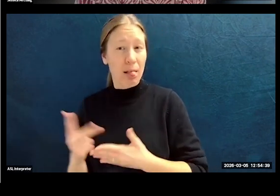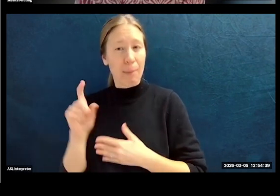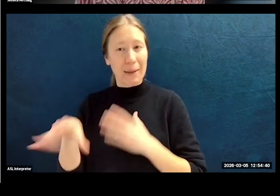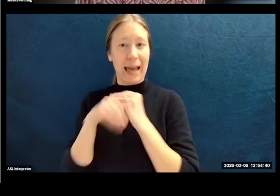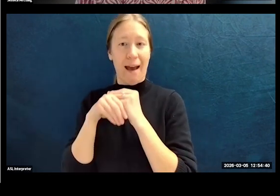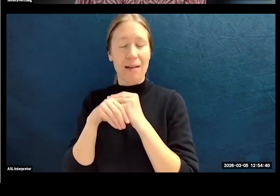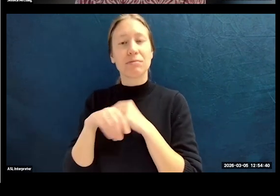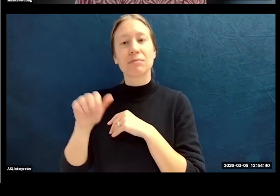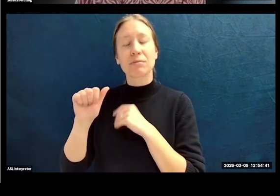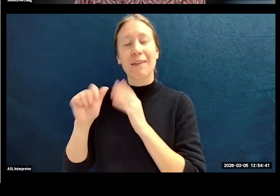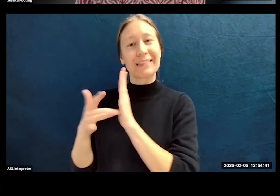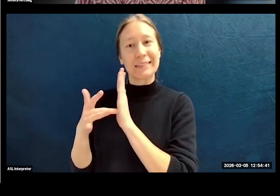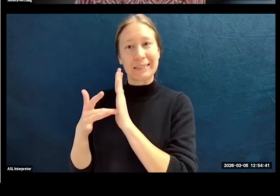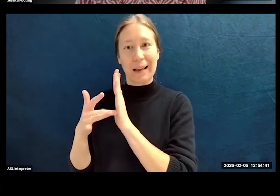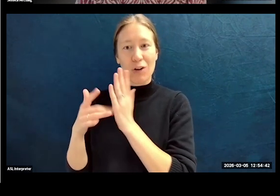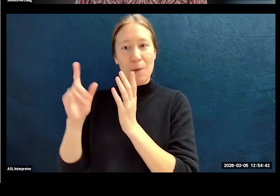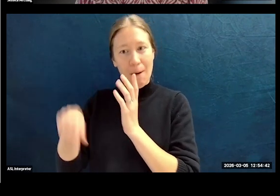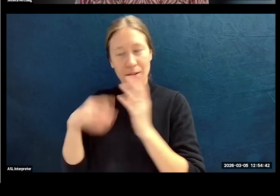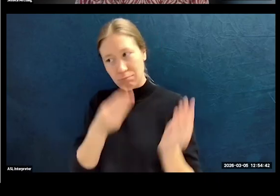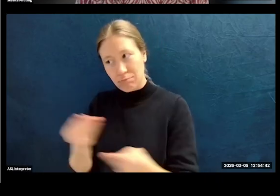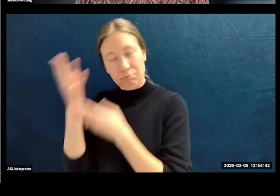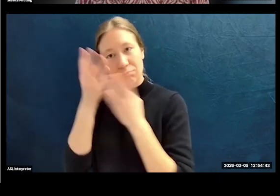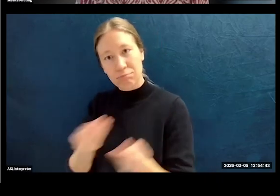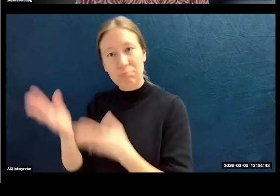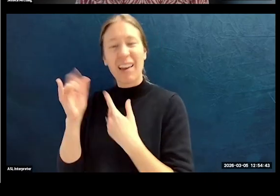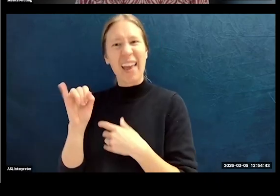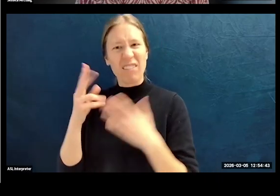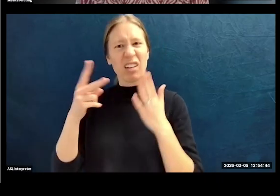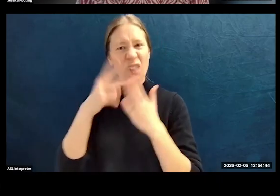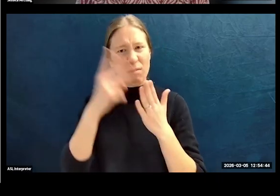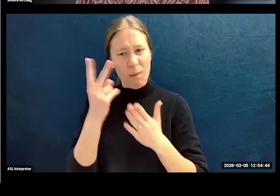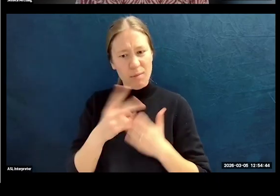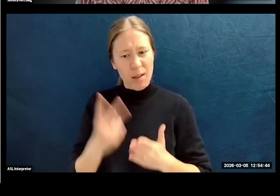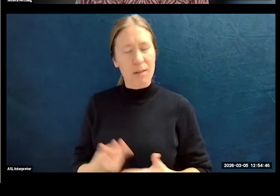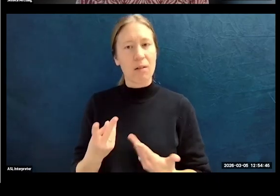that piece of information, and announce it to the user. And if something's duplicate, you don't want assistive tech